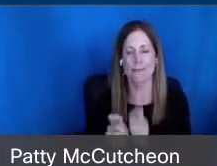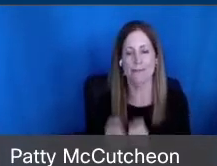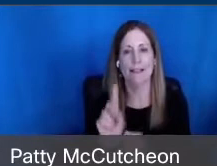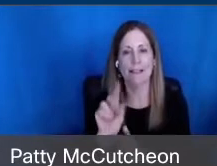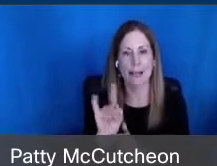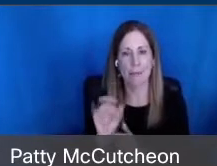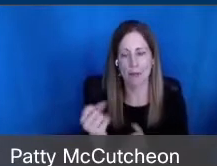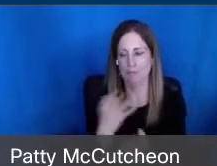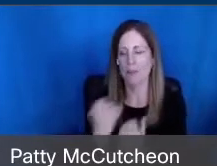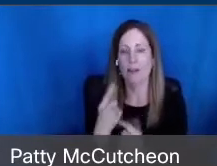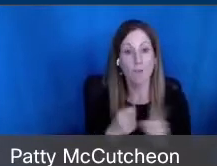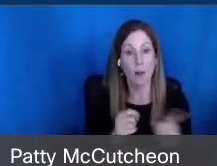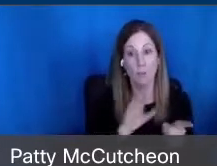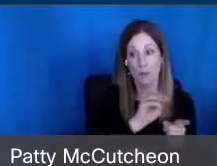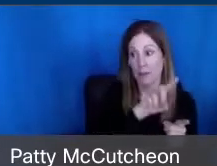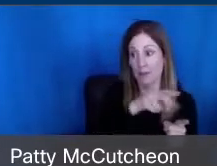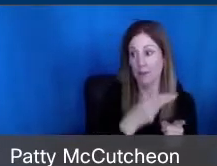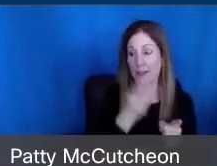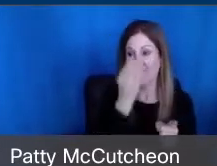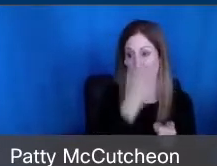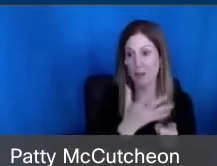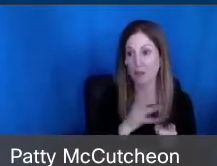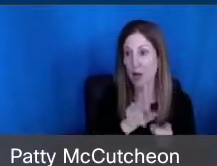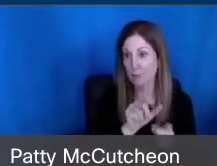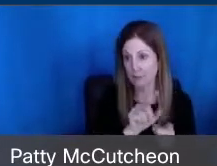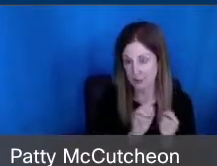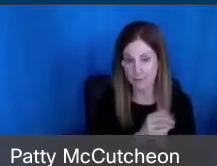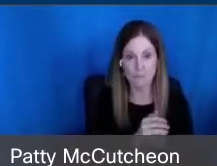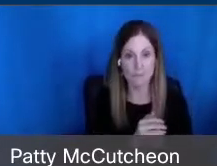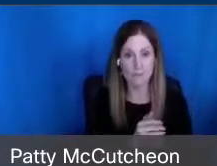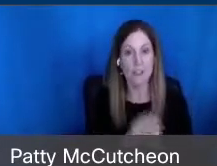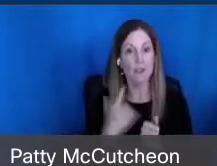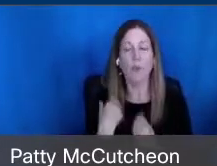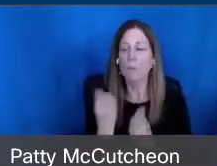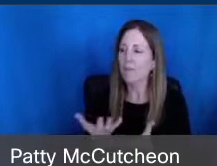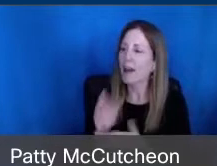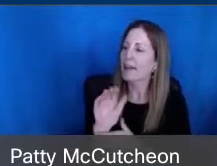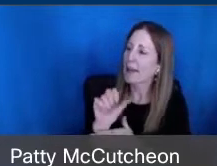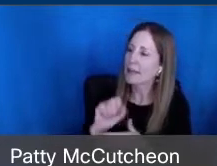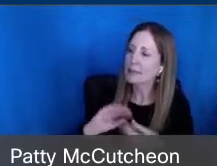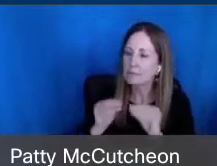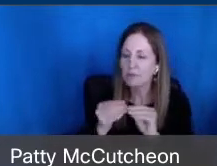situation update, so we provide a lot of case information, and our epidemiologists